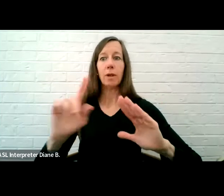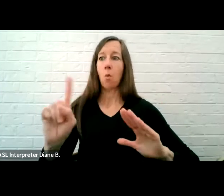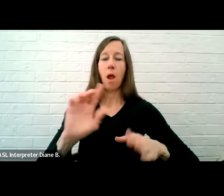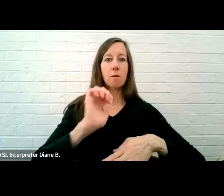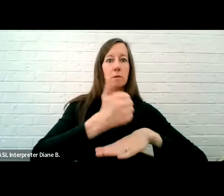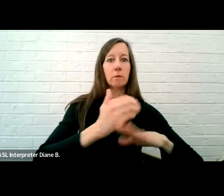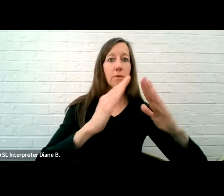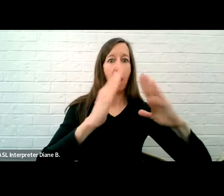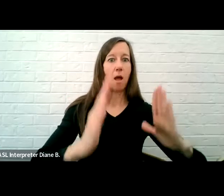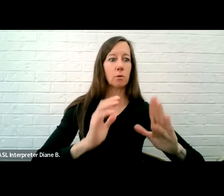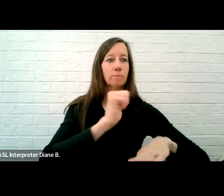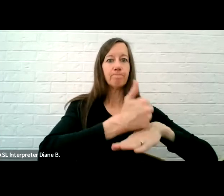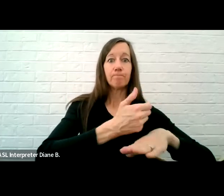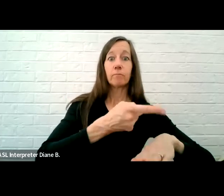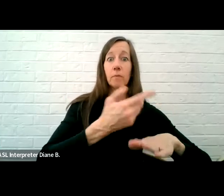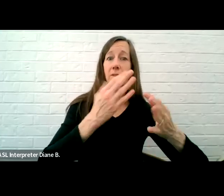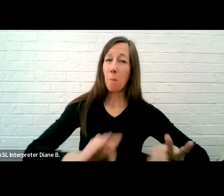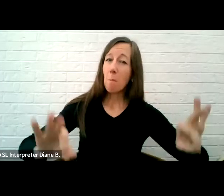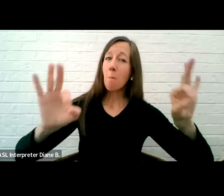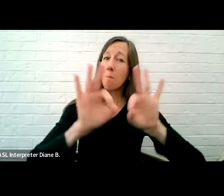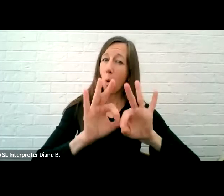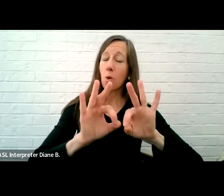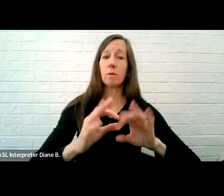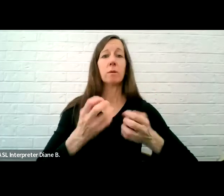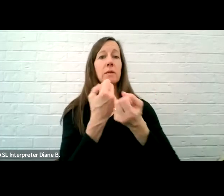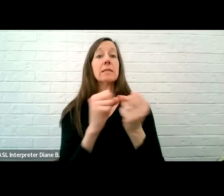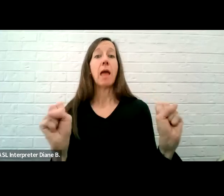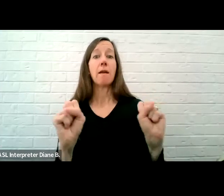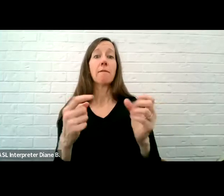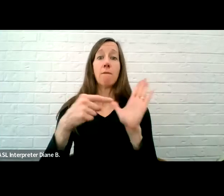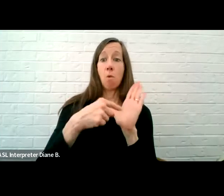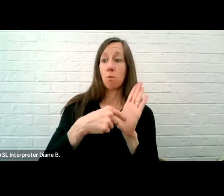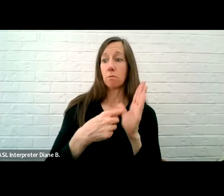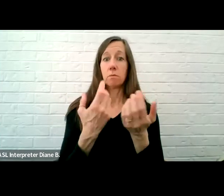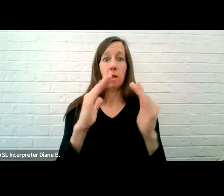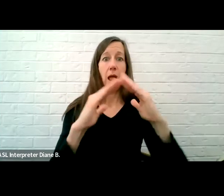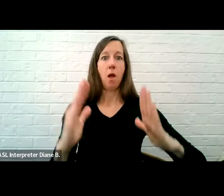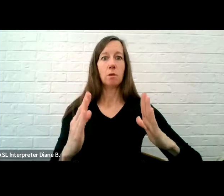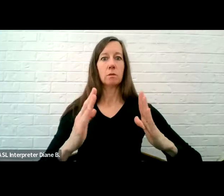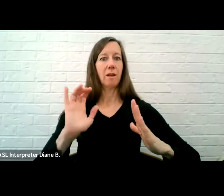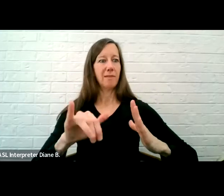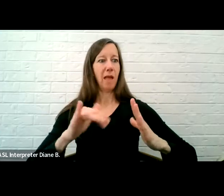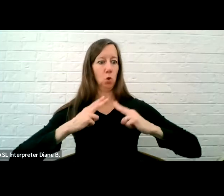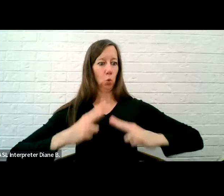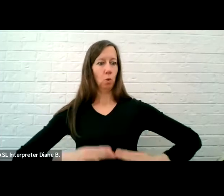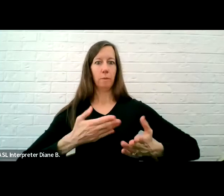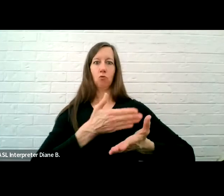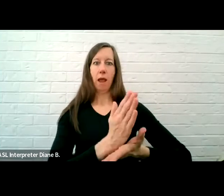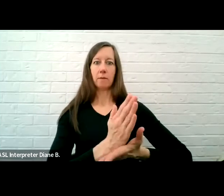safe affordable and accessible housing is a human right to be adequately housed needs having a secure place to live.